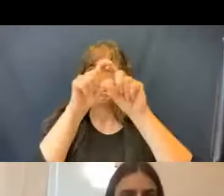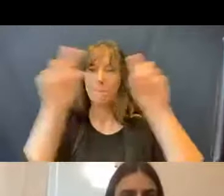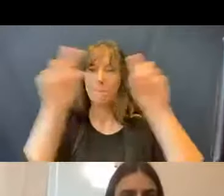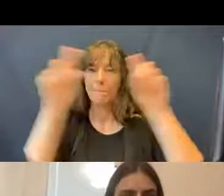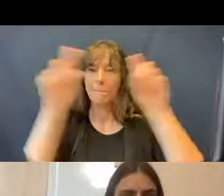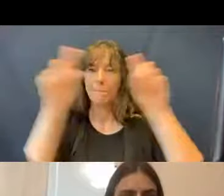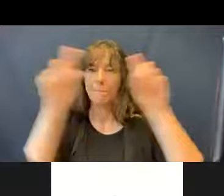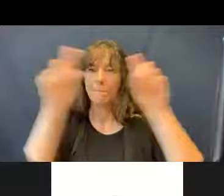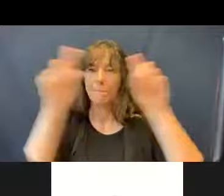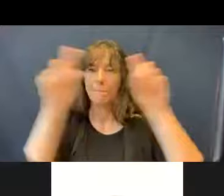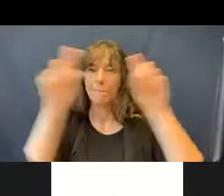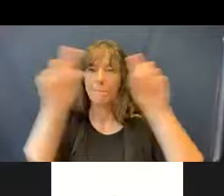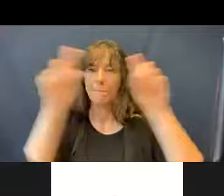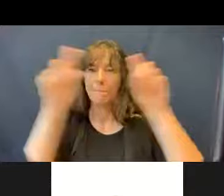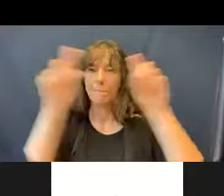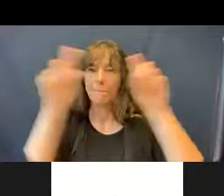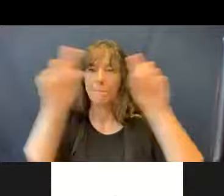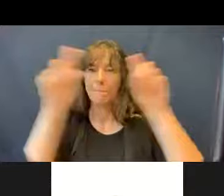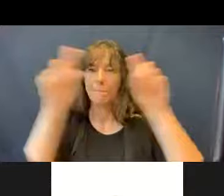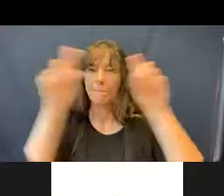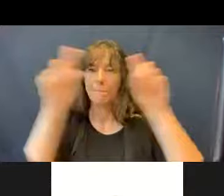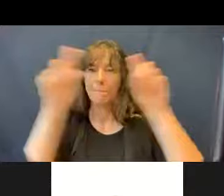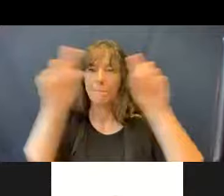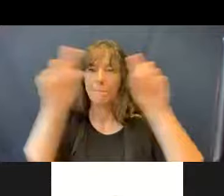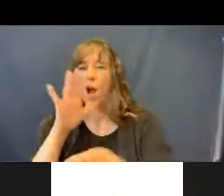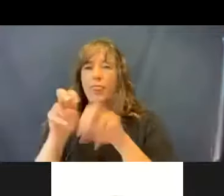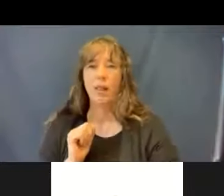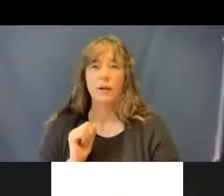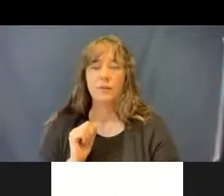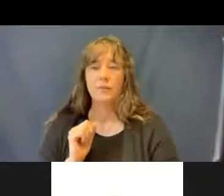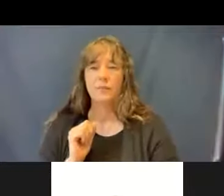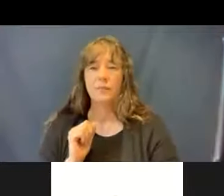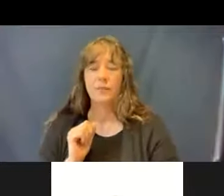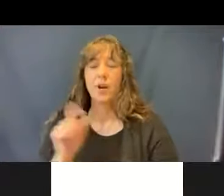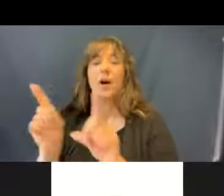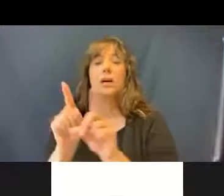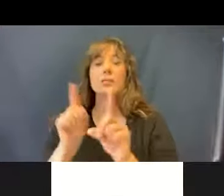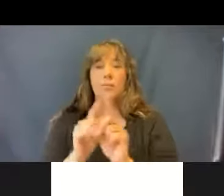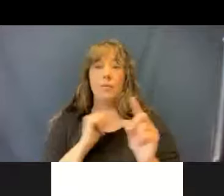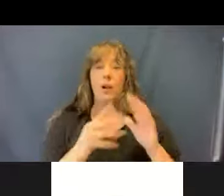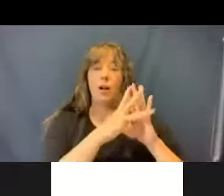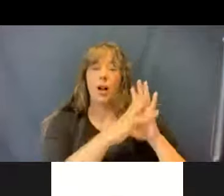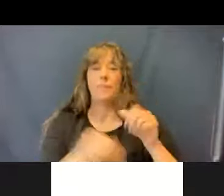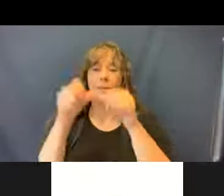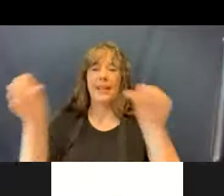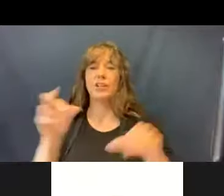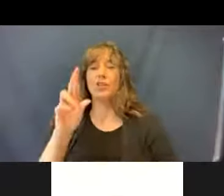mind doing that real quick. And while you guys are doing that, I'm going to copy and